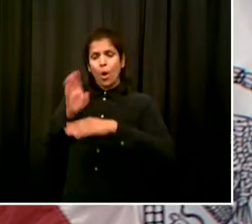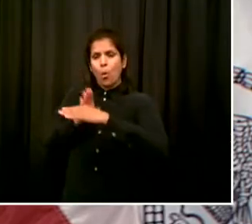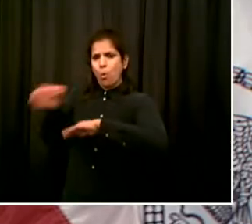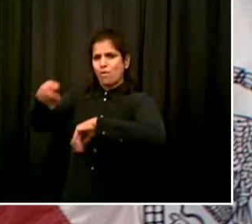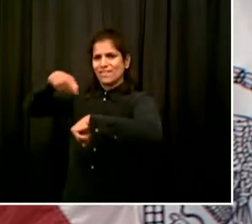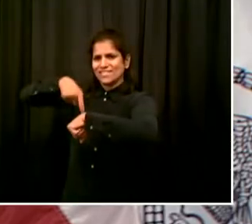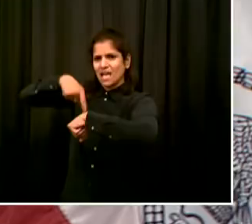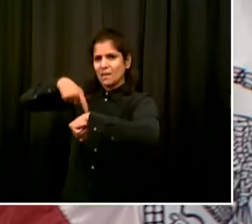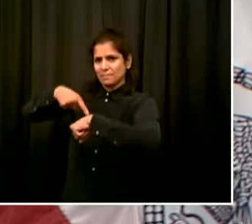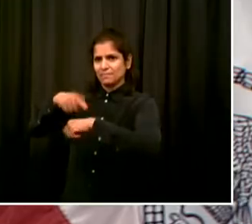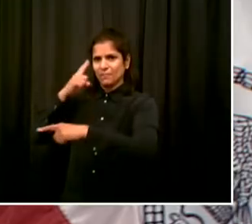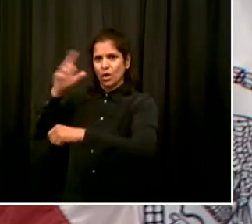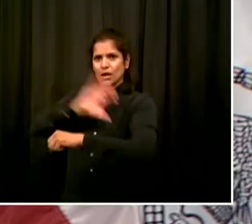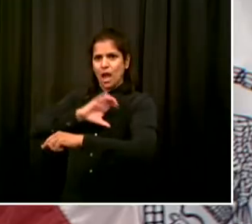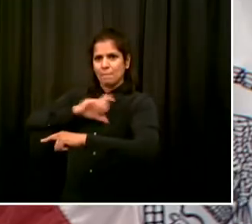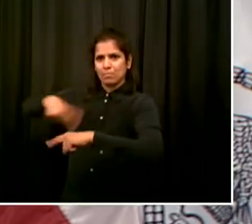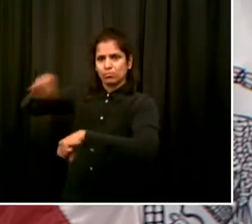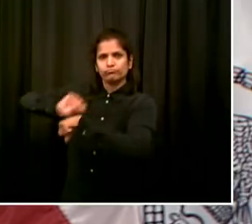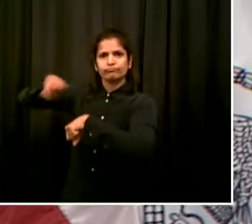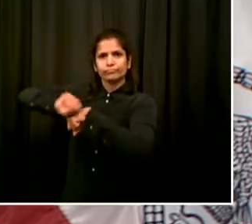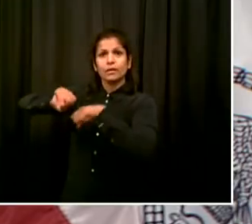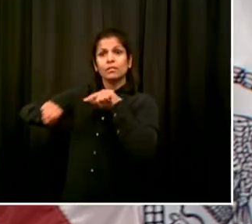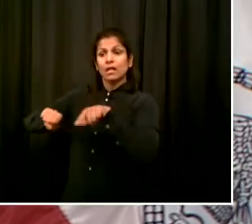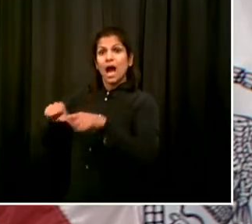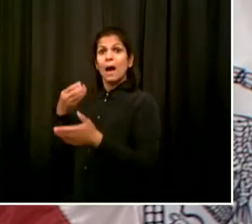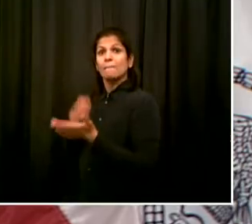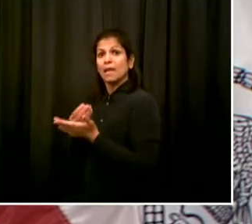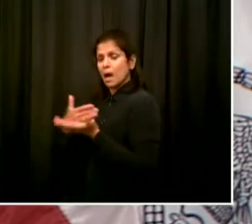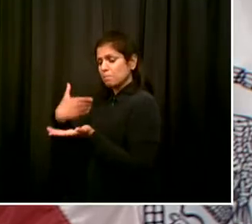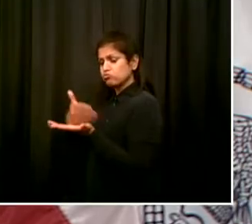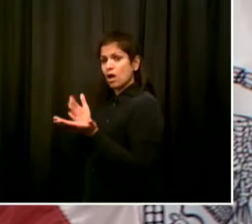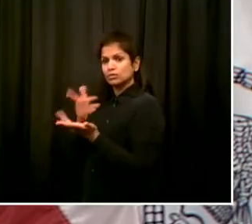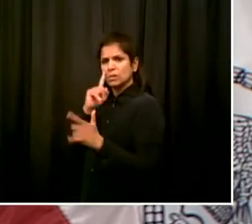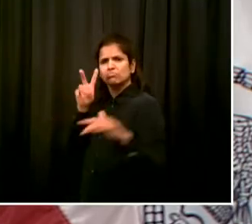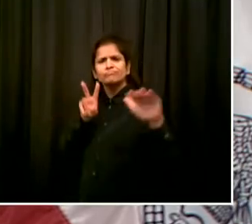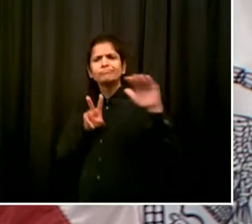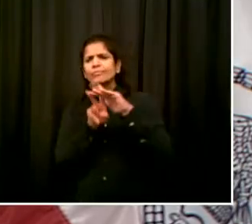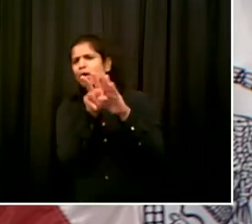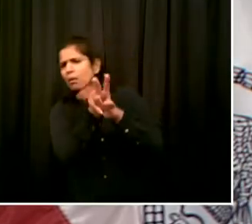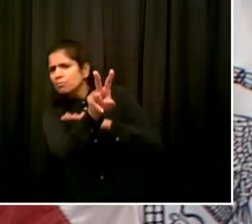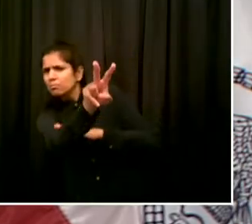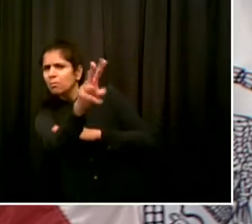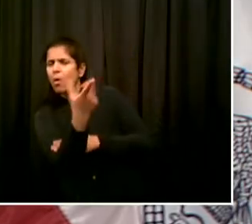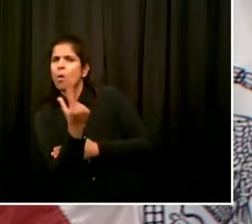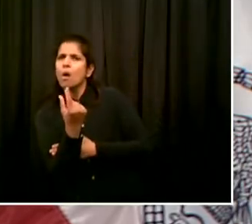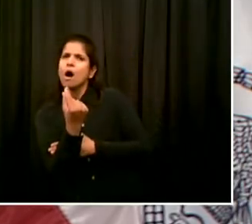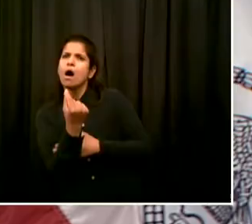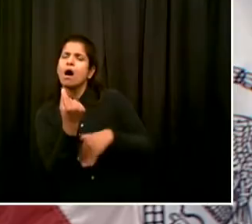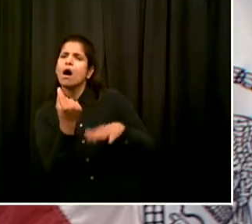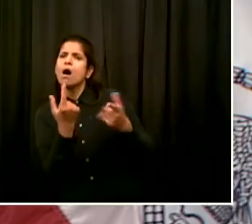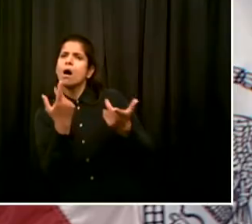UBDGTE AND BACK TO E THOVERTIME, WE HAVE PROJECTIONS AND